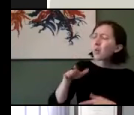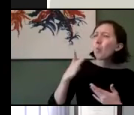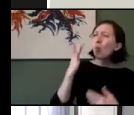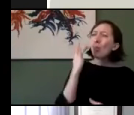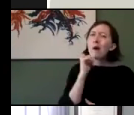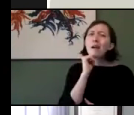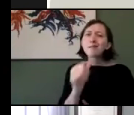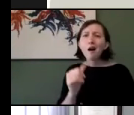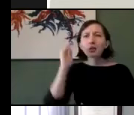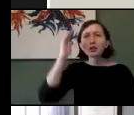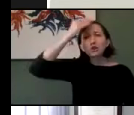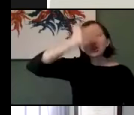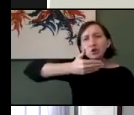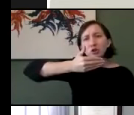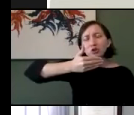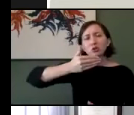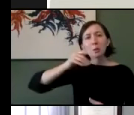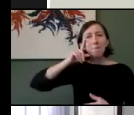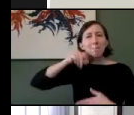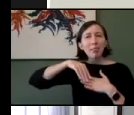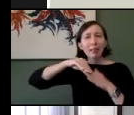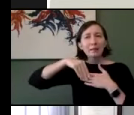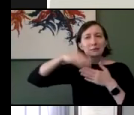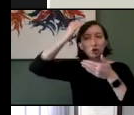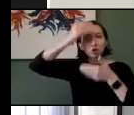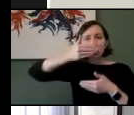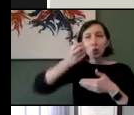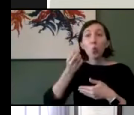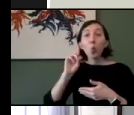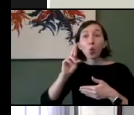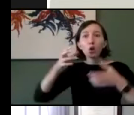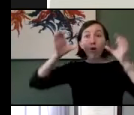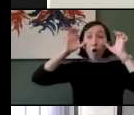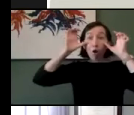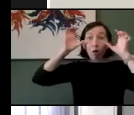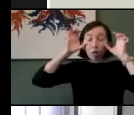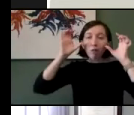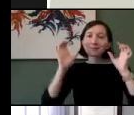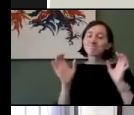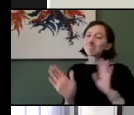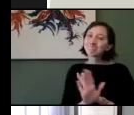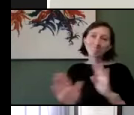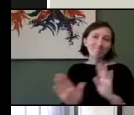The CDC does not recommend using face shields or goggles as a substitute.